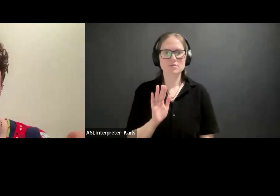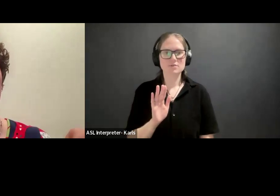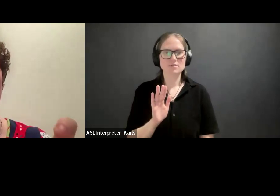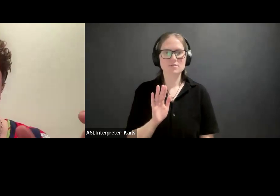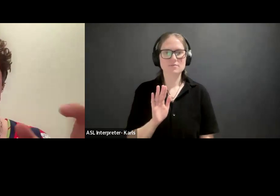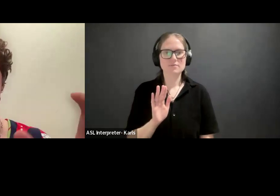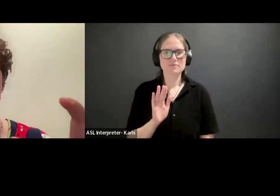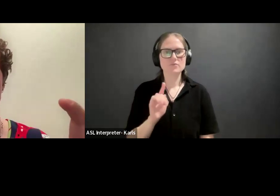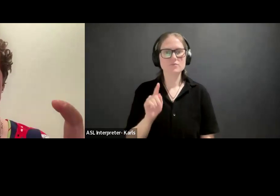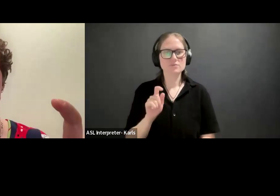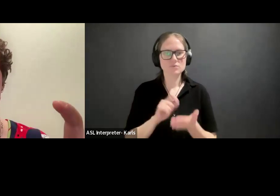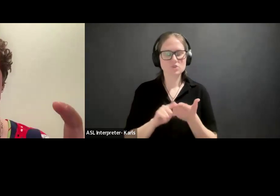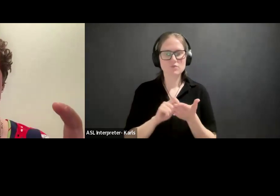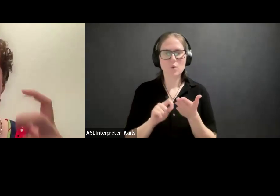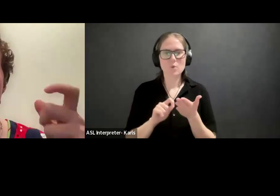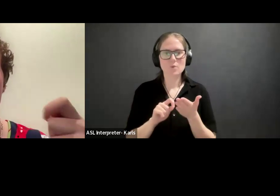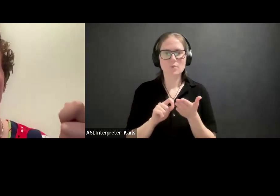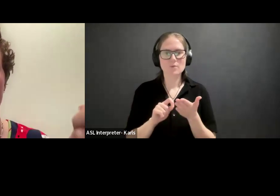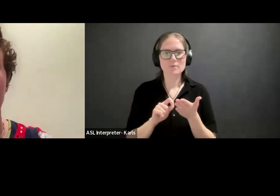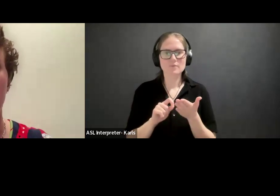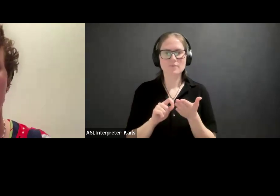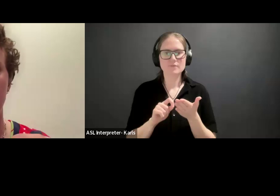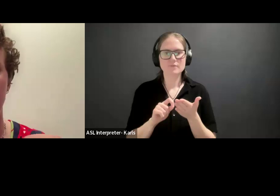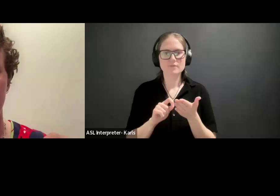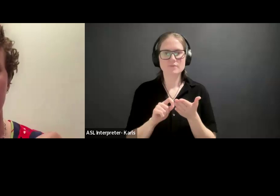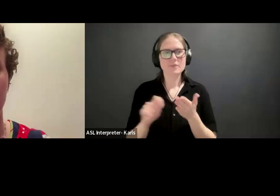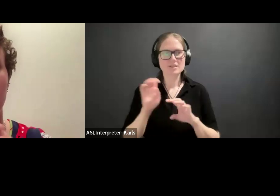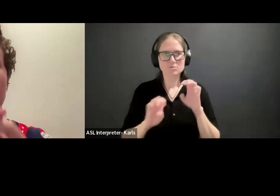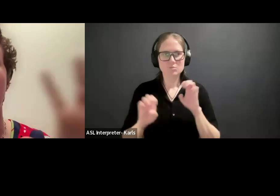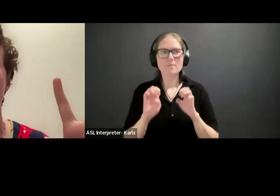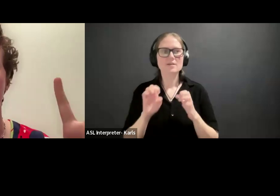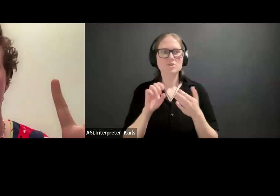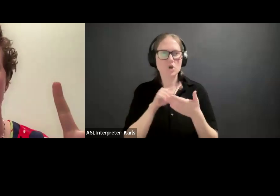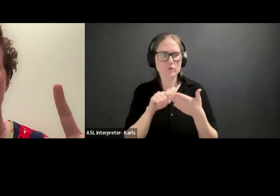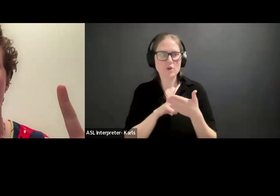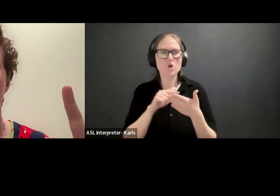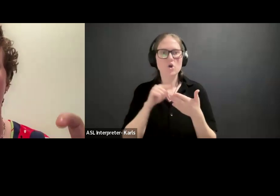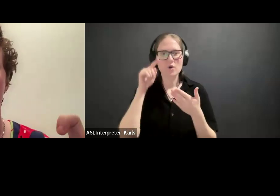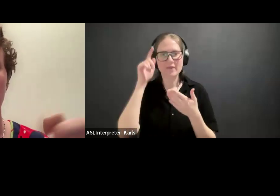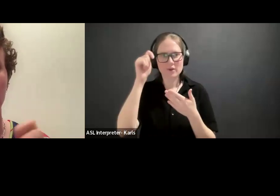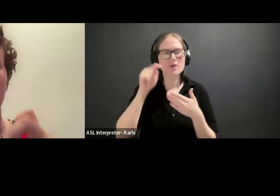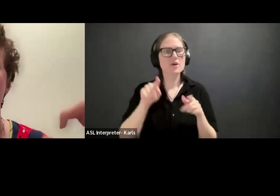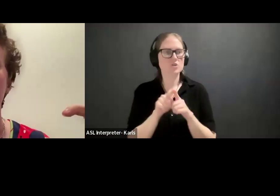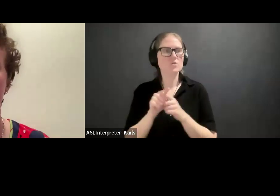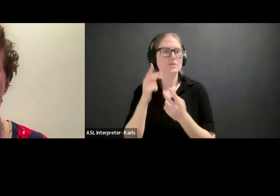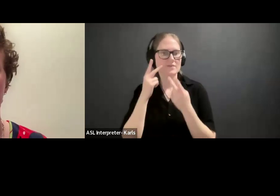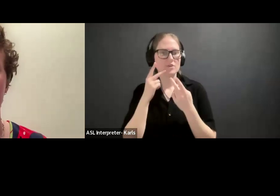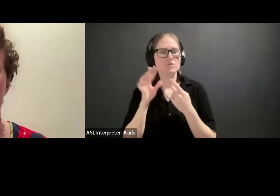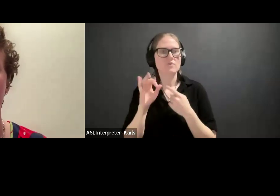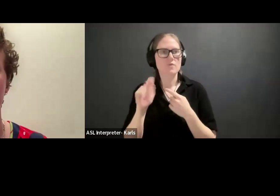this piece of experimental critical theory that is also in visual format, um, called Trapletic's Manifesto, which is,